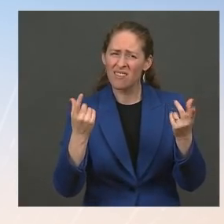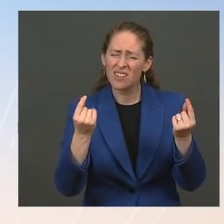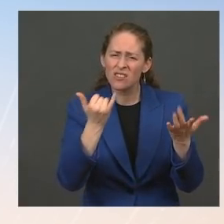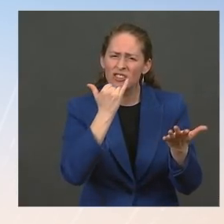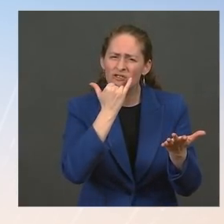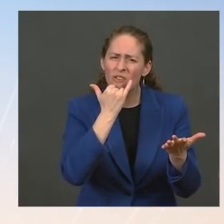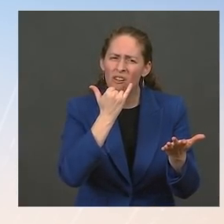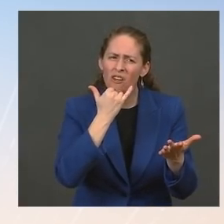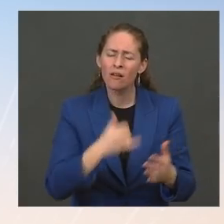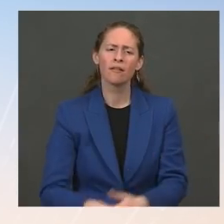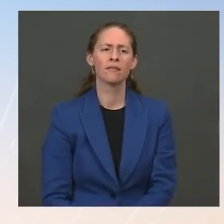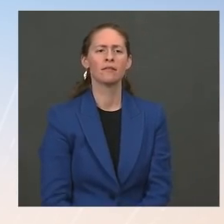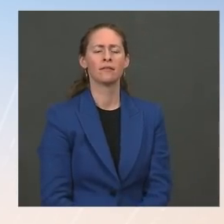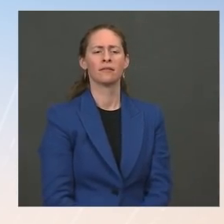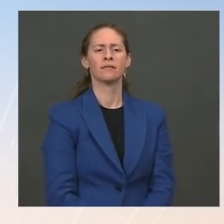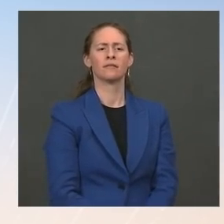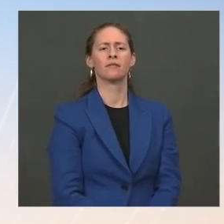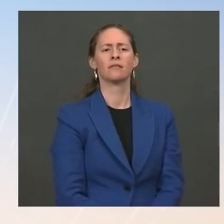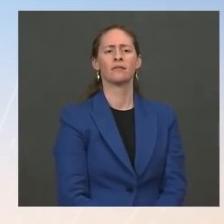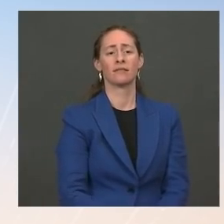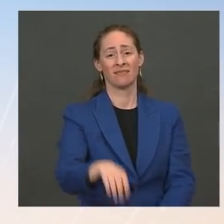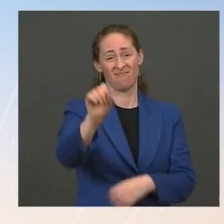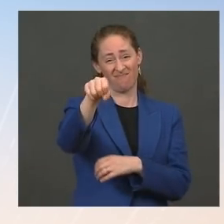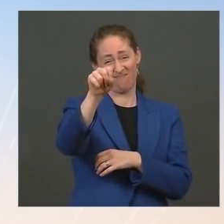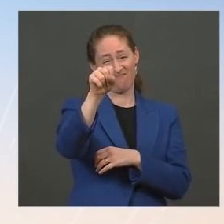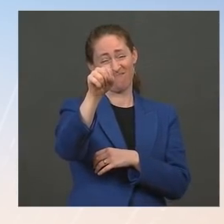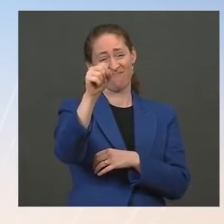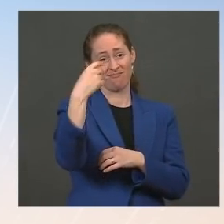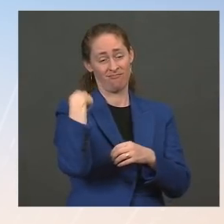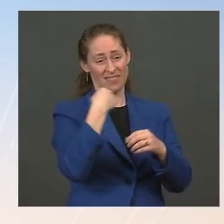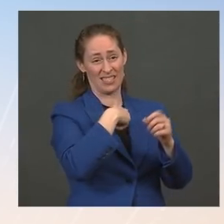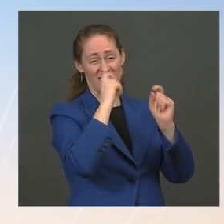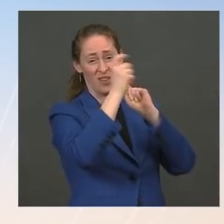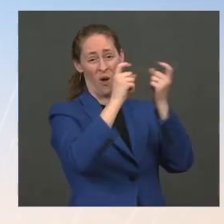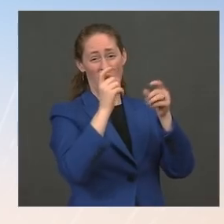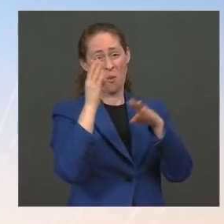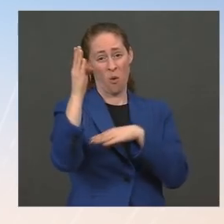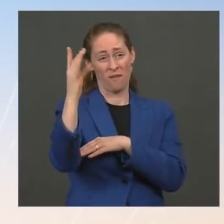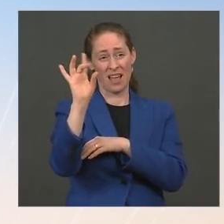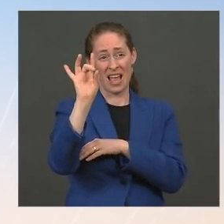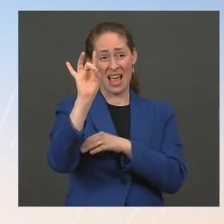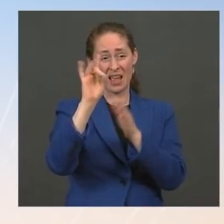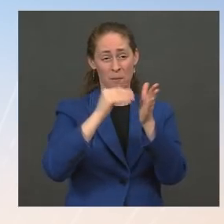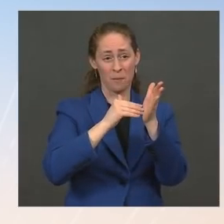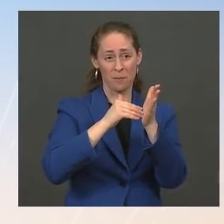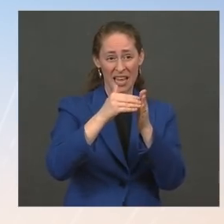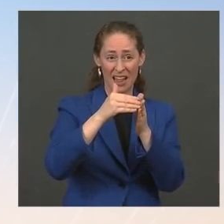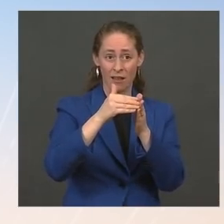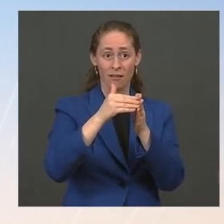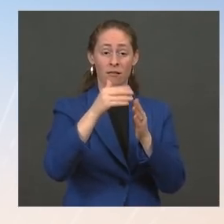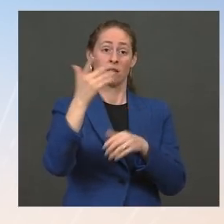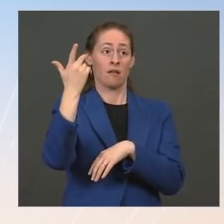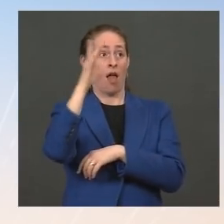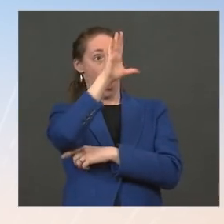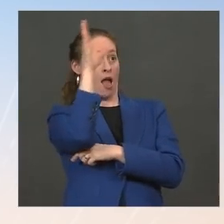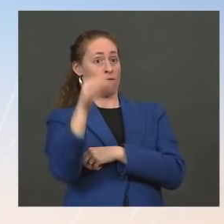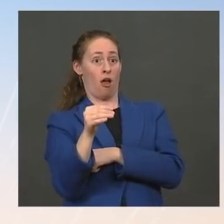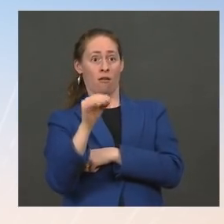to South Africa, 13 million to Southern Africa, over 93 million to Africa, and 275 million to the world.